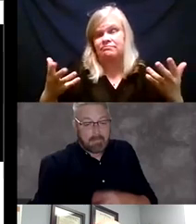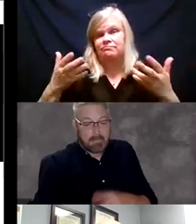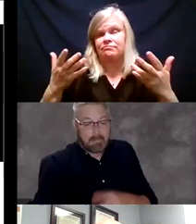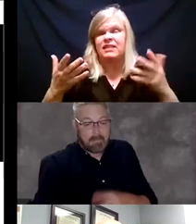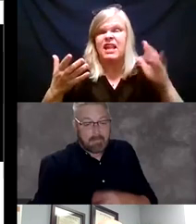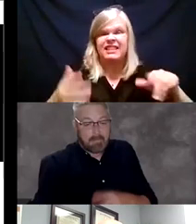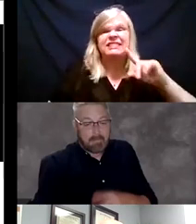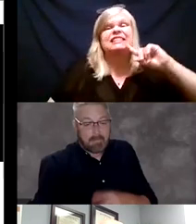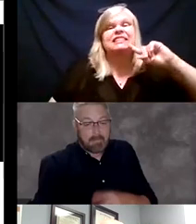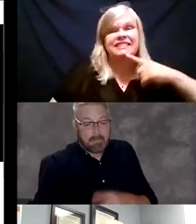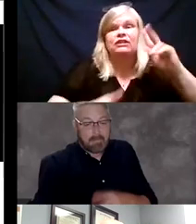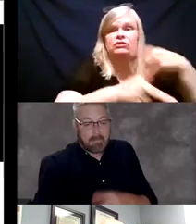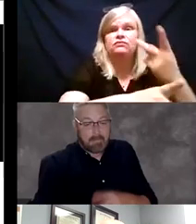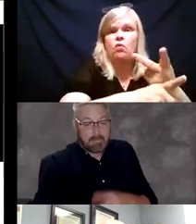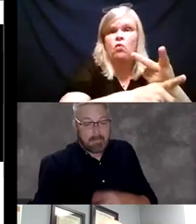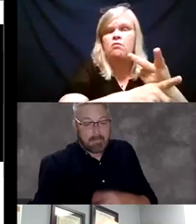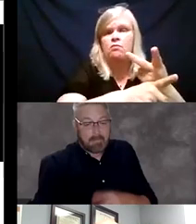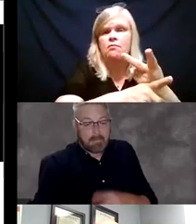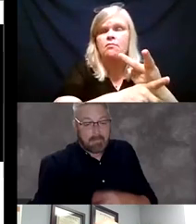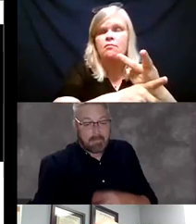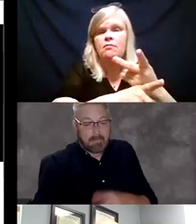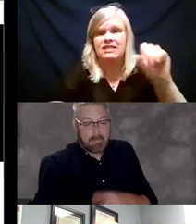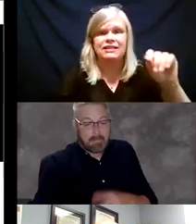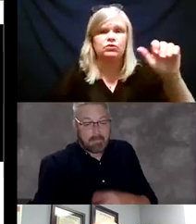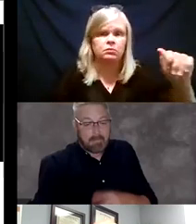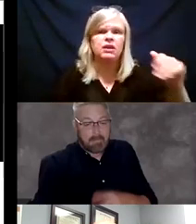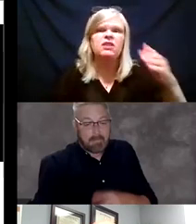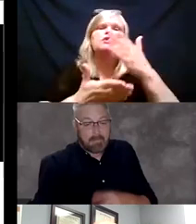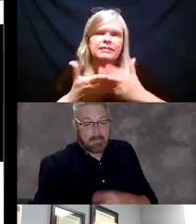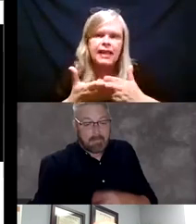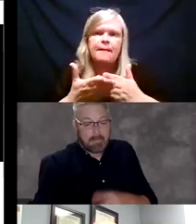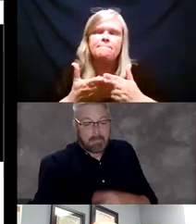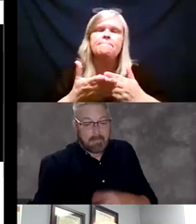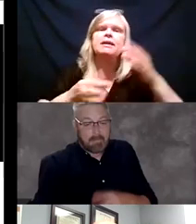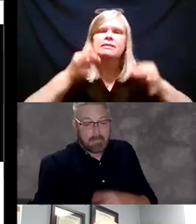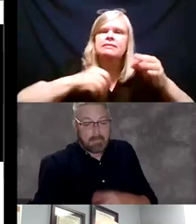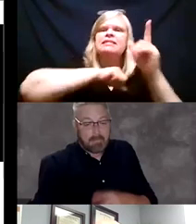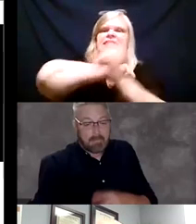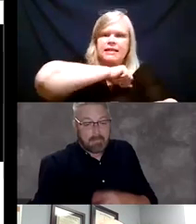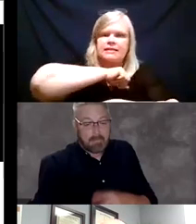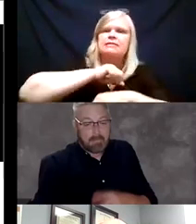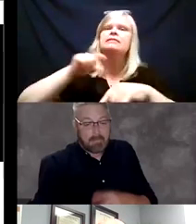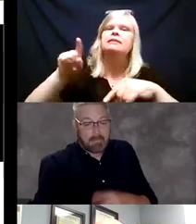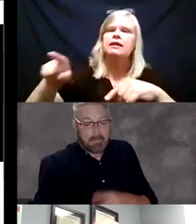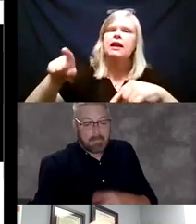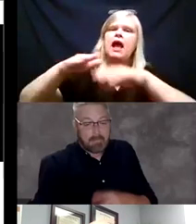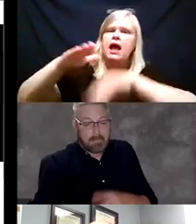OF SEXUAL ABUSE. THERE ARE SPECIAL SENTENCING GUIDELINES IF THE DEFEND IS UNDER THE AGE OF 18.